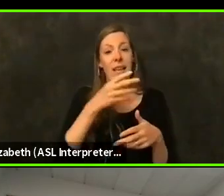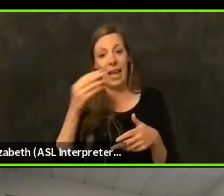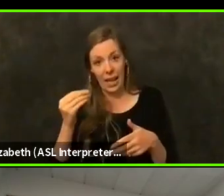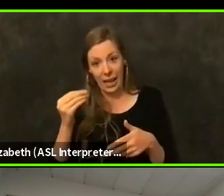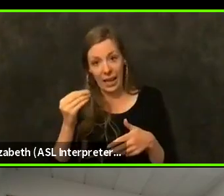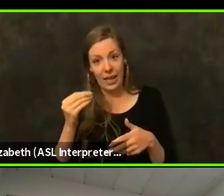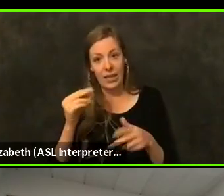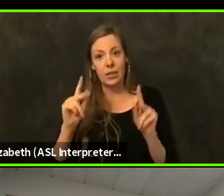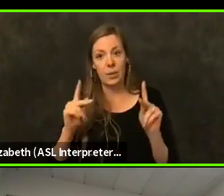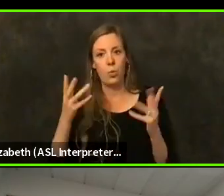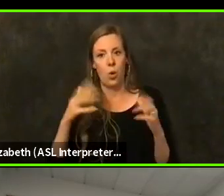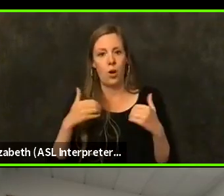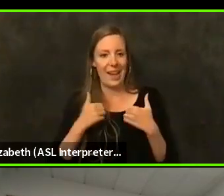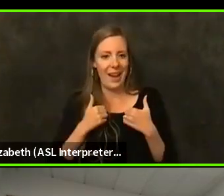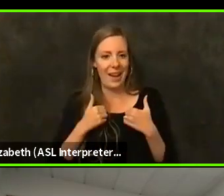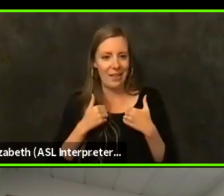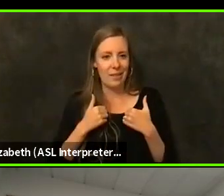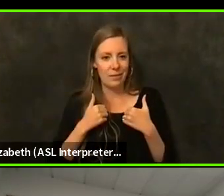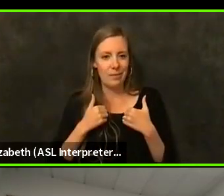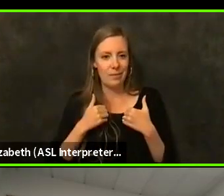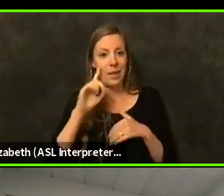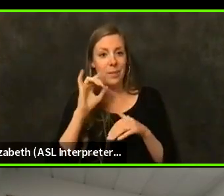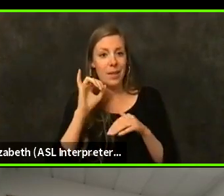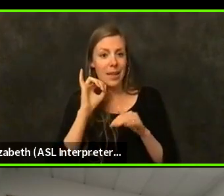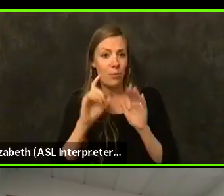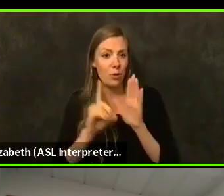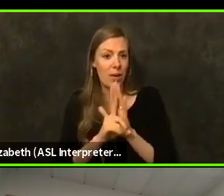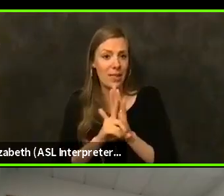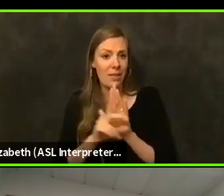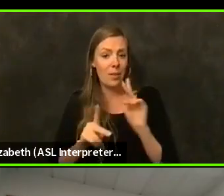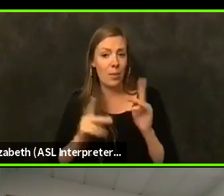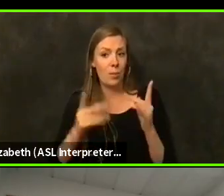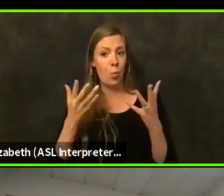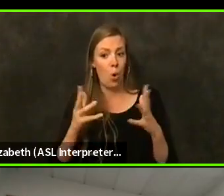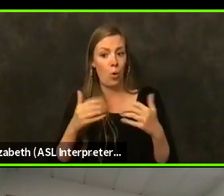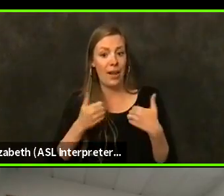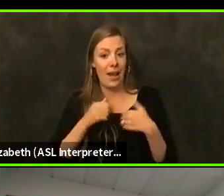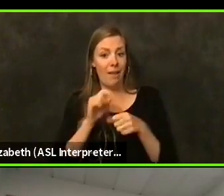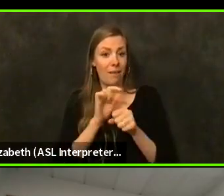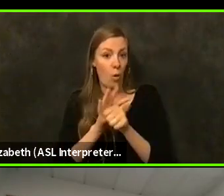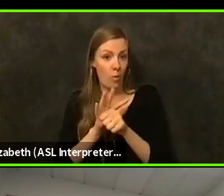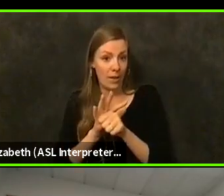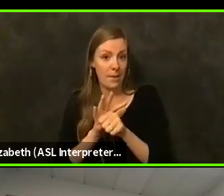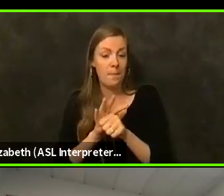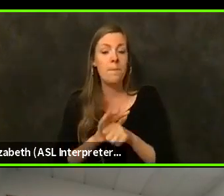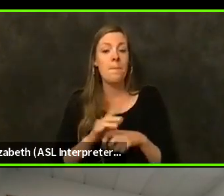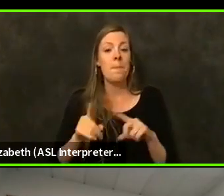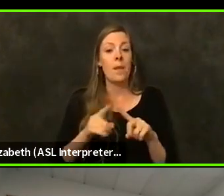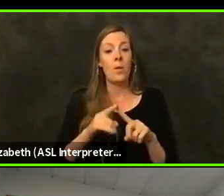and also identifying people who actually have had covid. And once we get to 70 to 80 percent, which